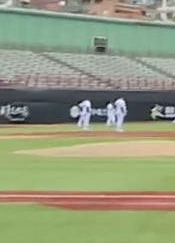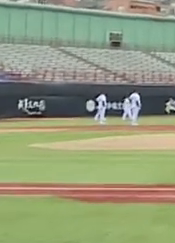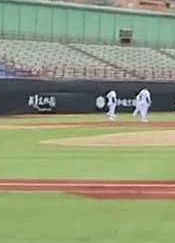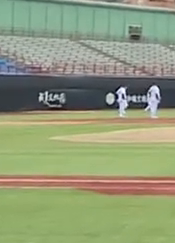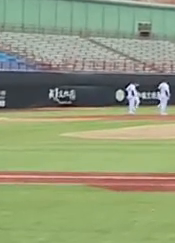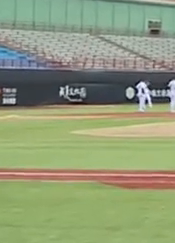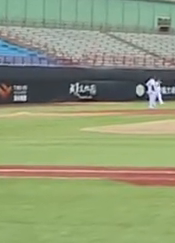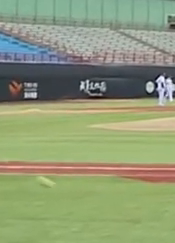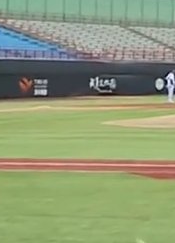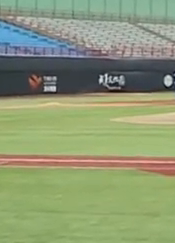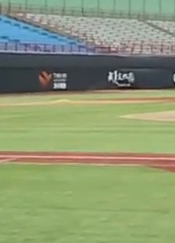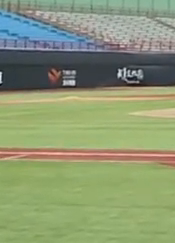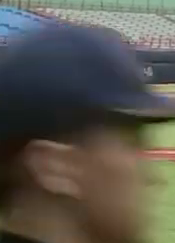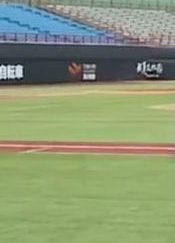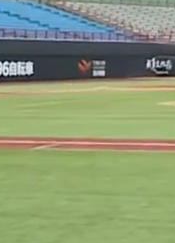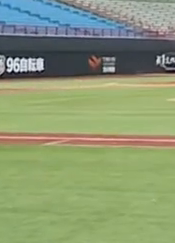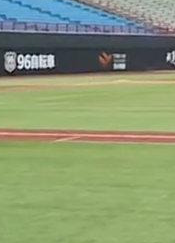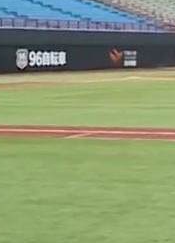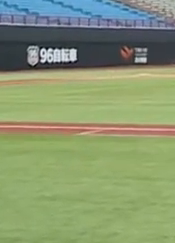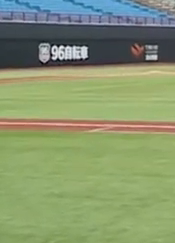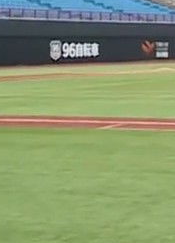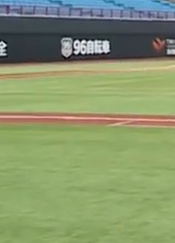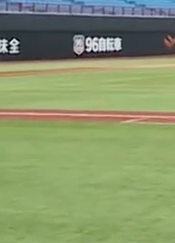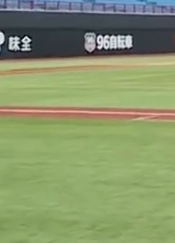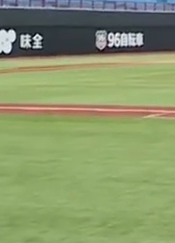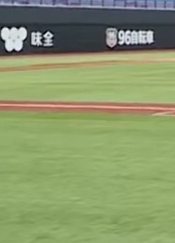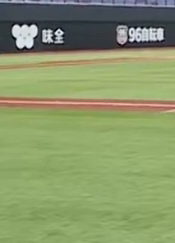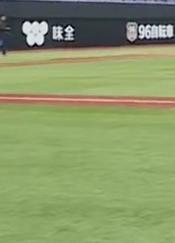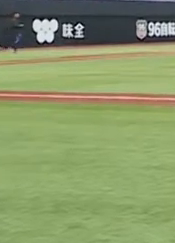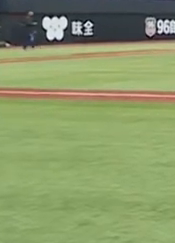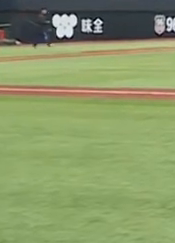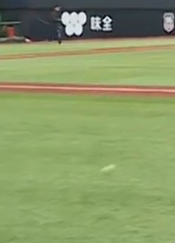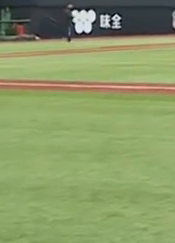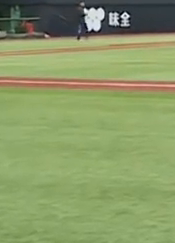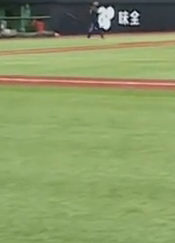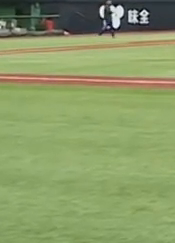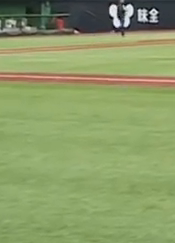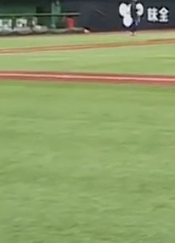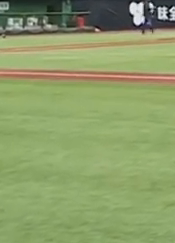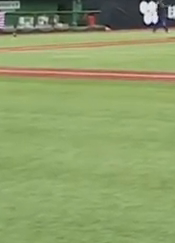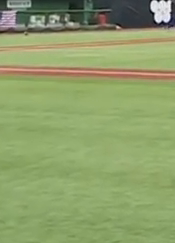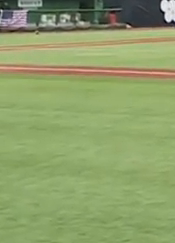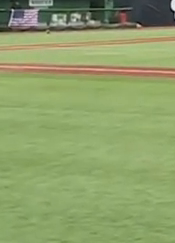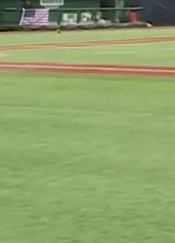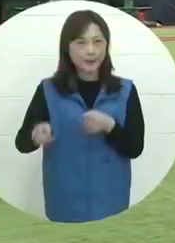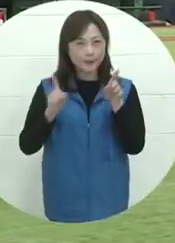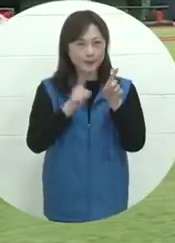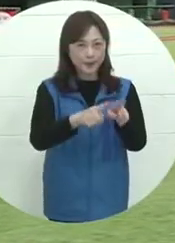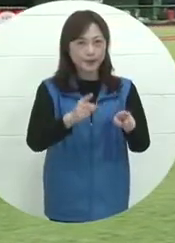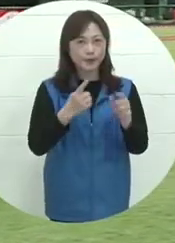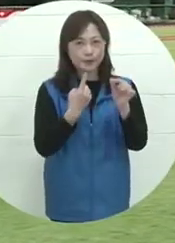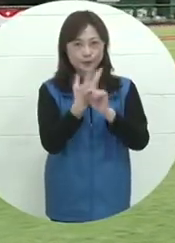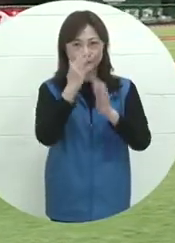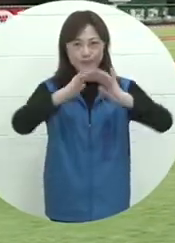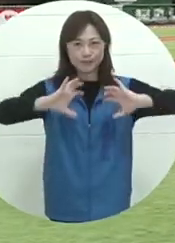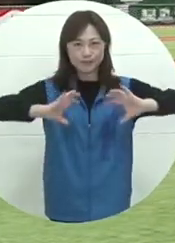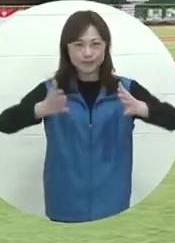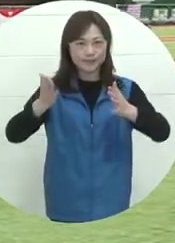Dear friends who love baseball, good morning . Welcome to follow the professional broadcasts listed by